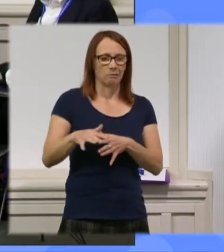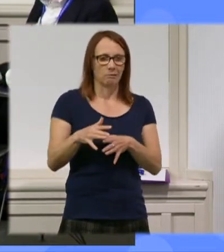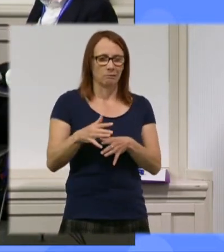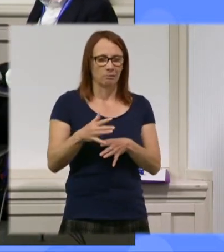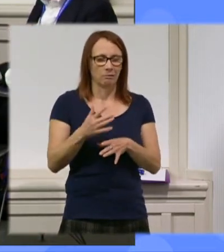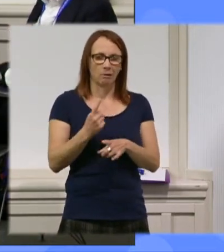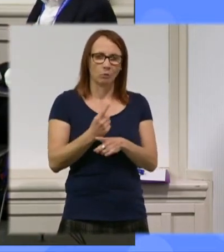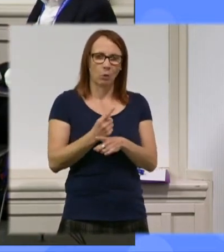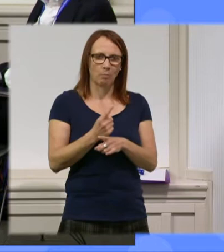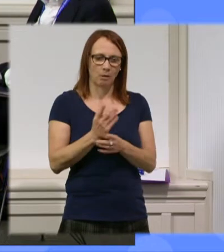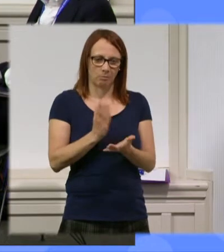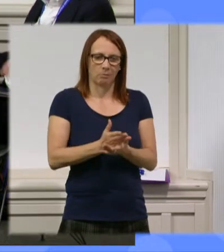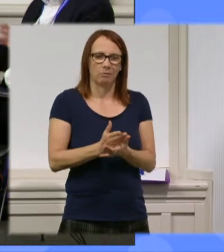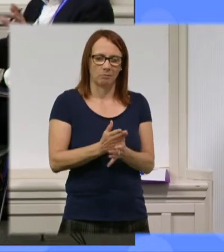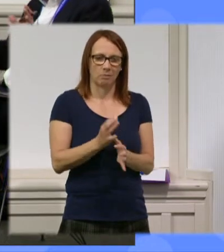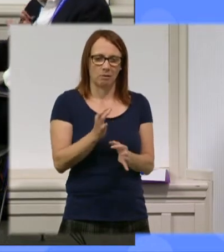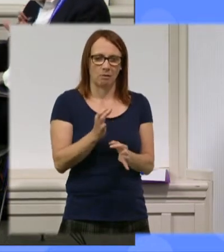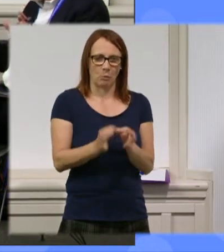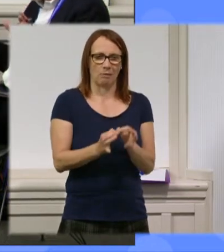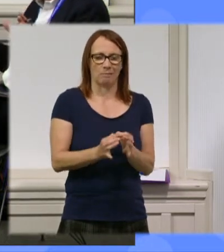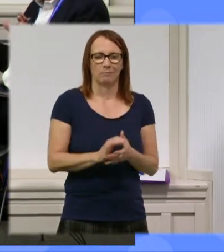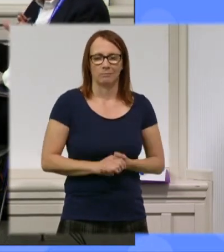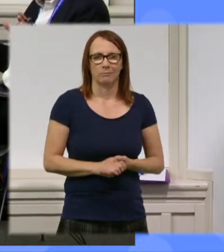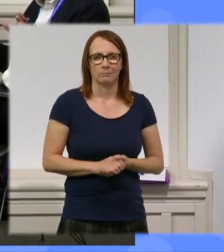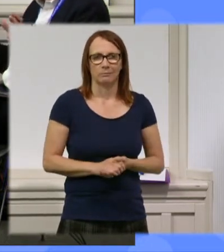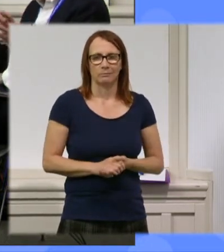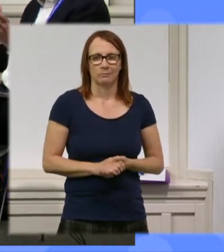matters and what I want to do is to set the context for all of you in the main